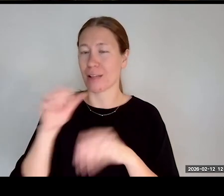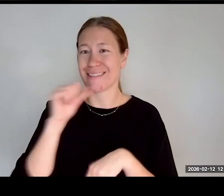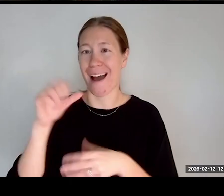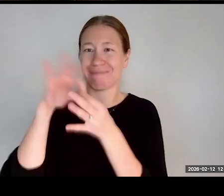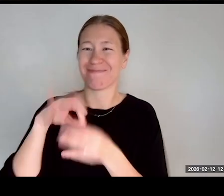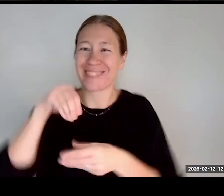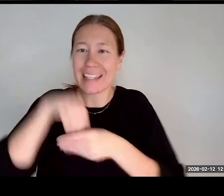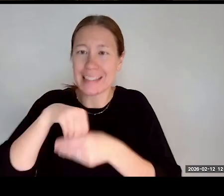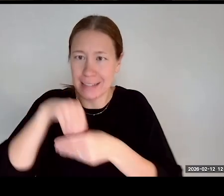Were there any other questions?